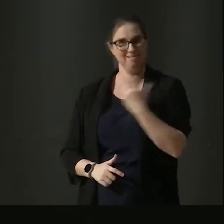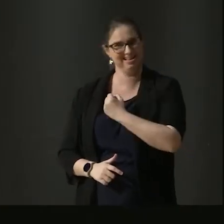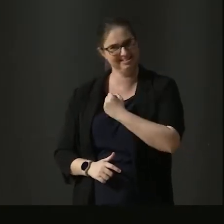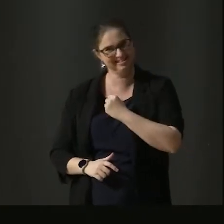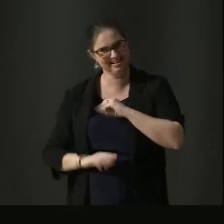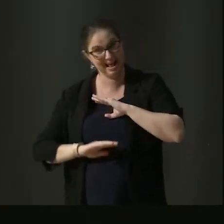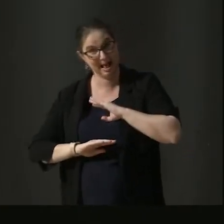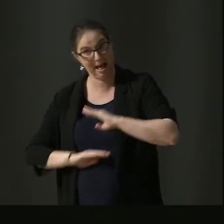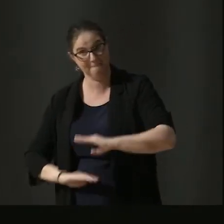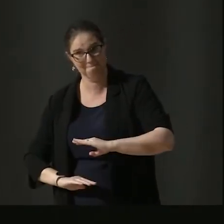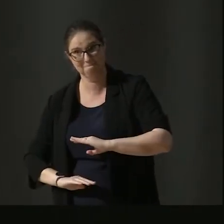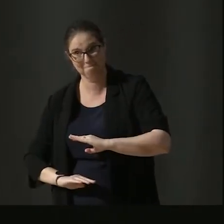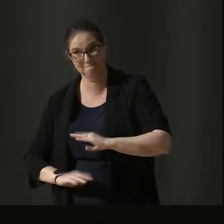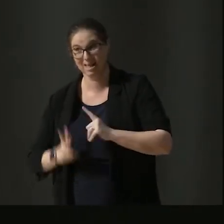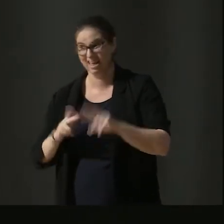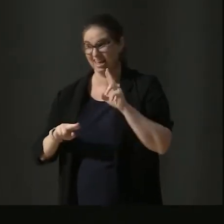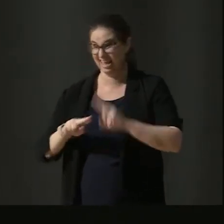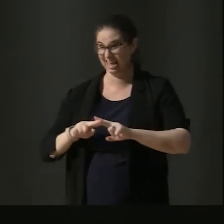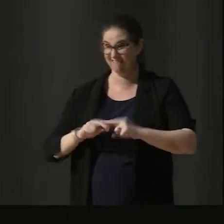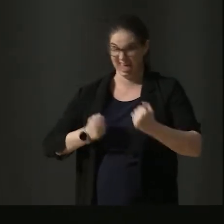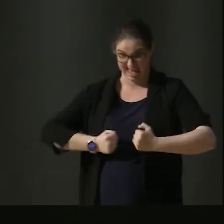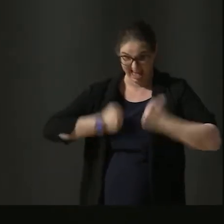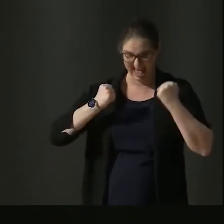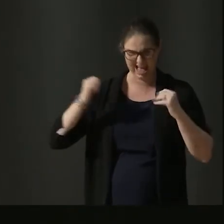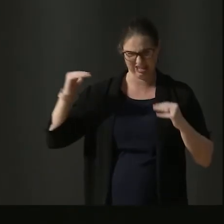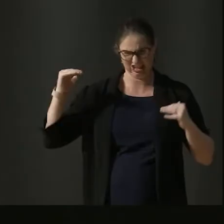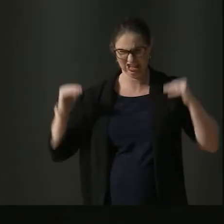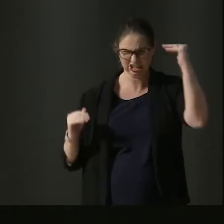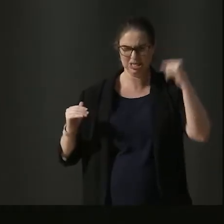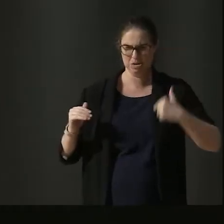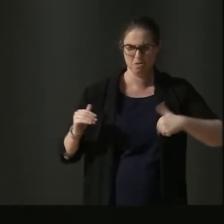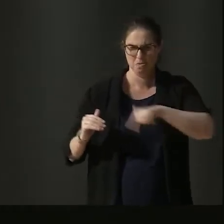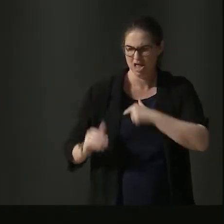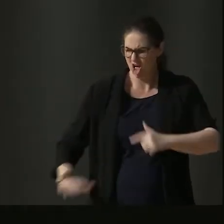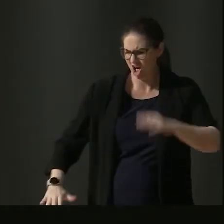if our thinking feelings seesaw so flips and we go, Hey, that is not on, mate.